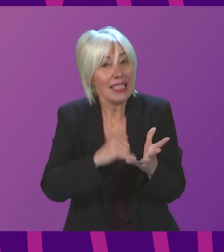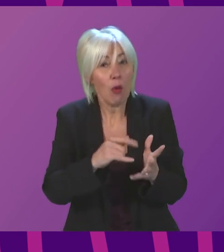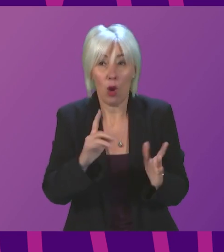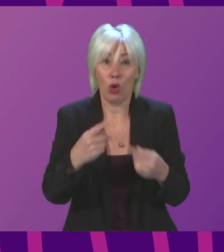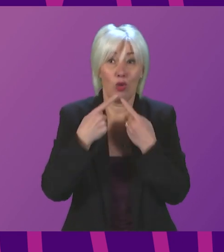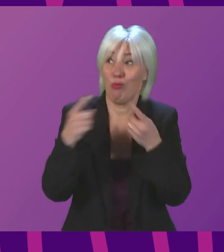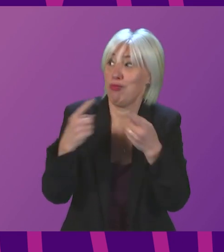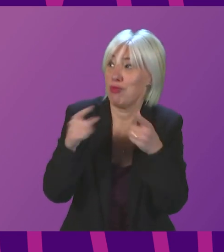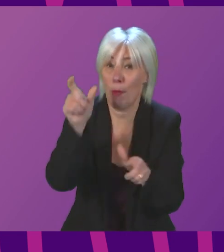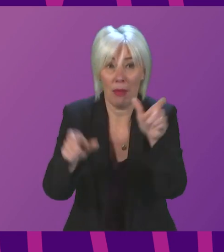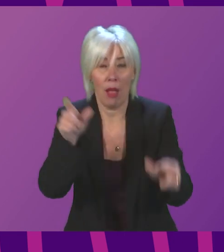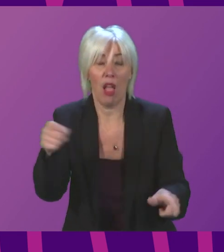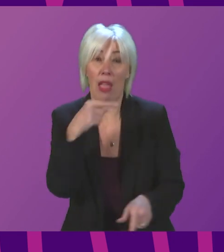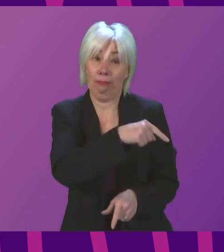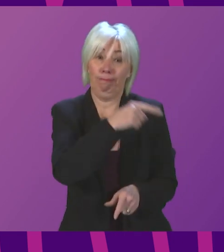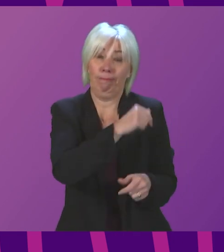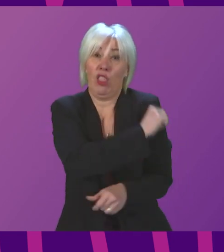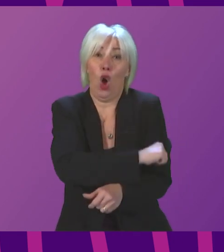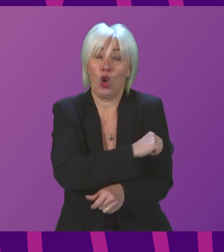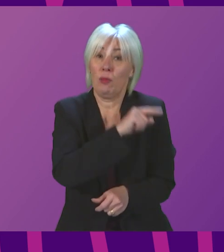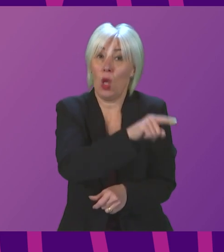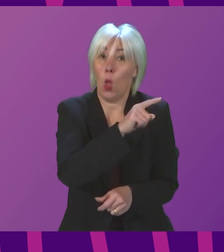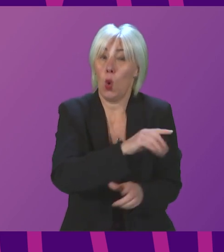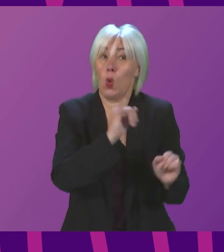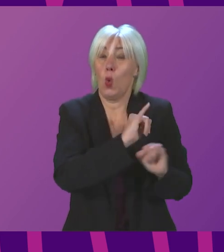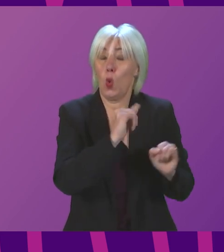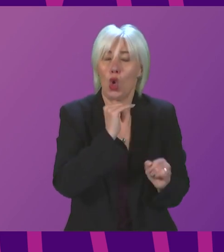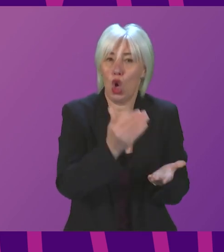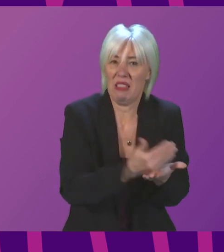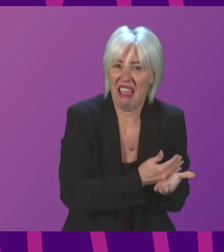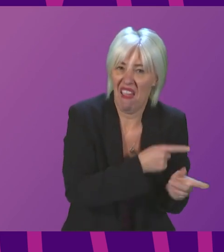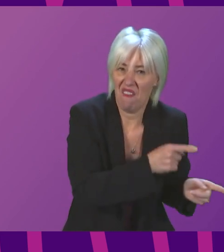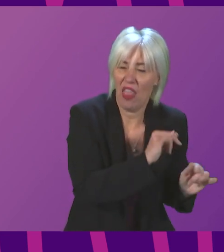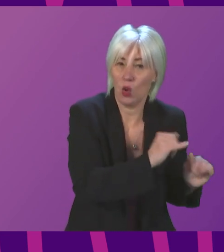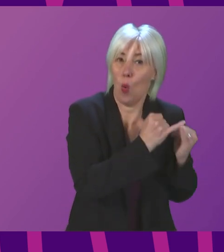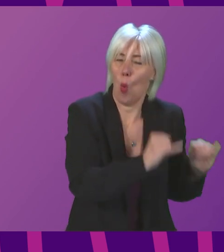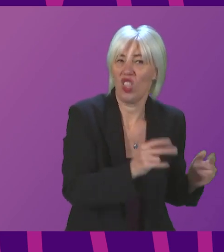that the Queen Elizabeth is somehow less safe than other hospitals, but the evidence does